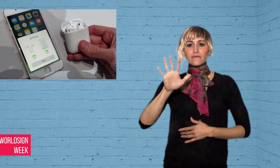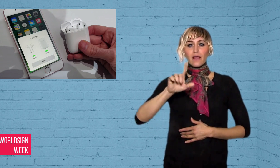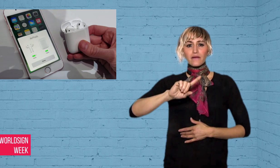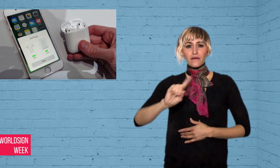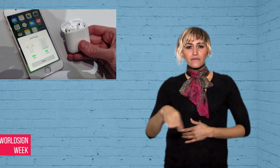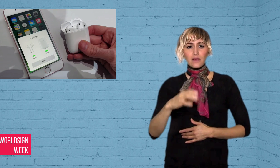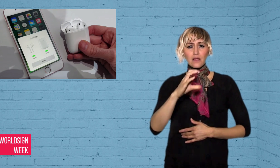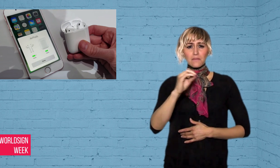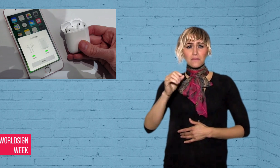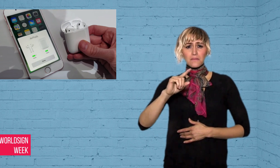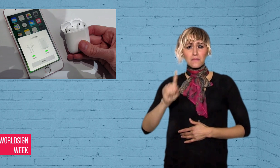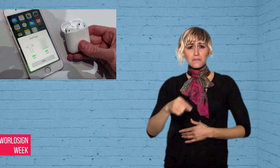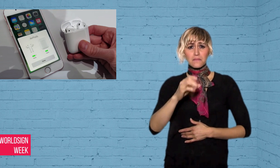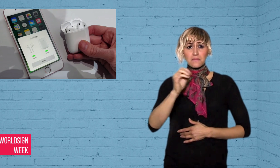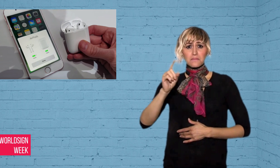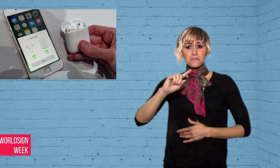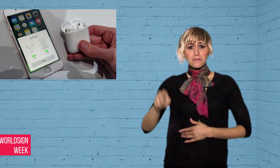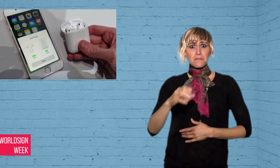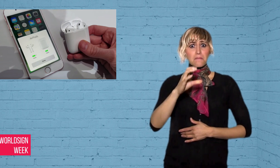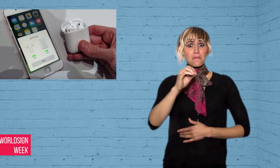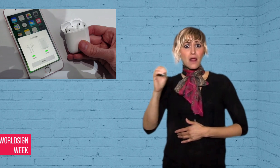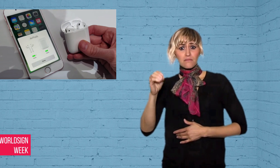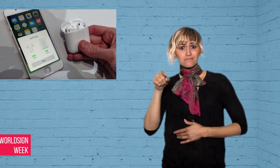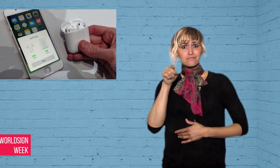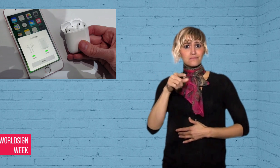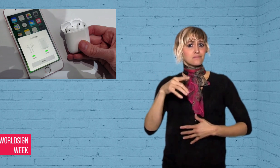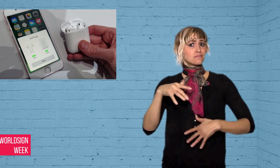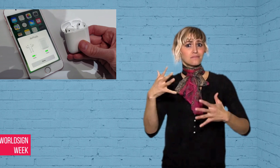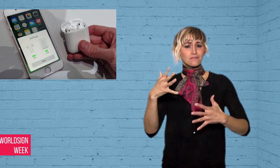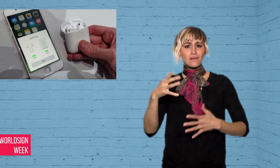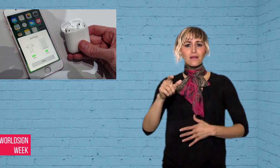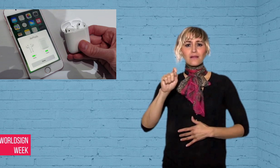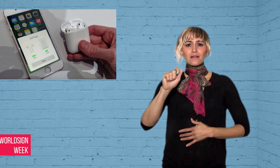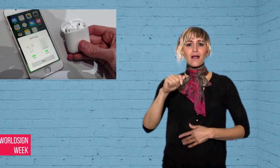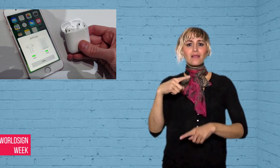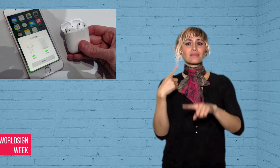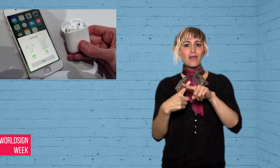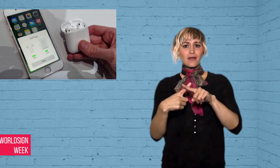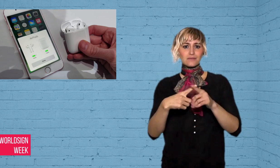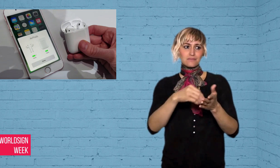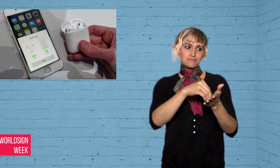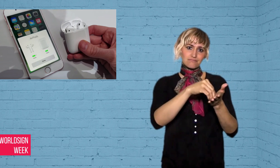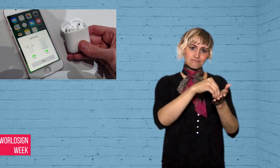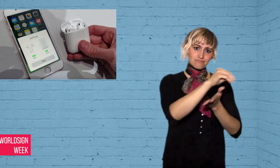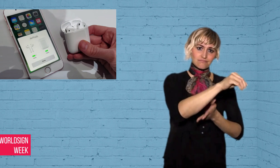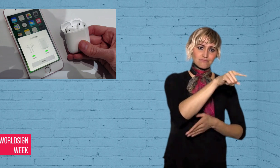in back taxes to Ireland.